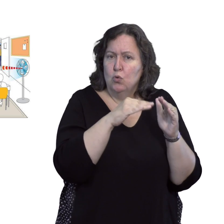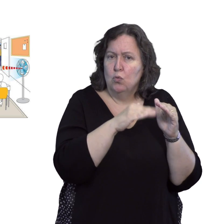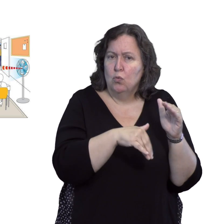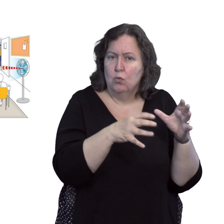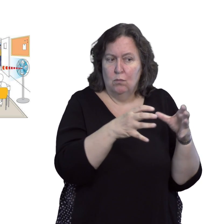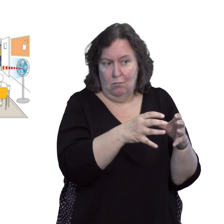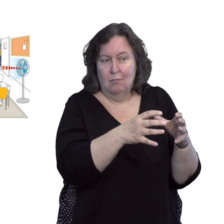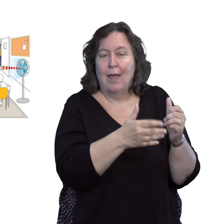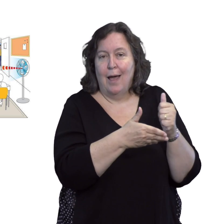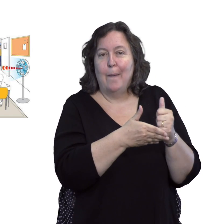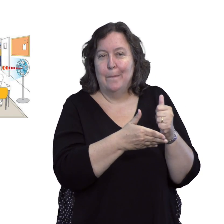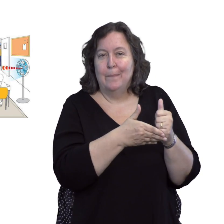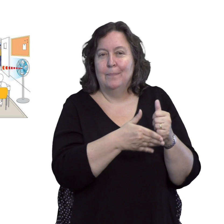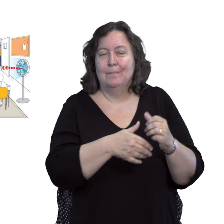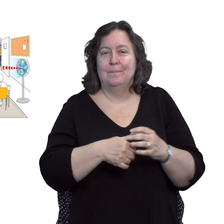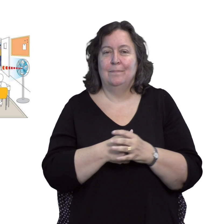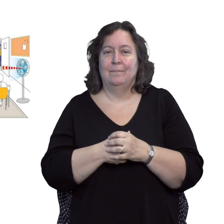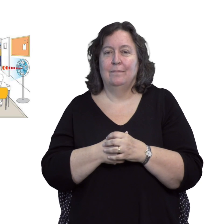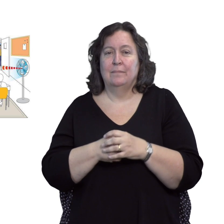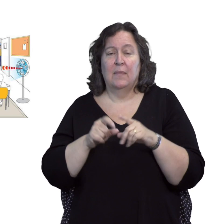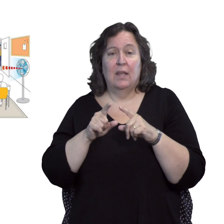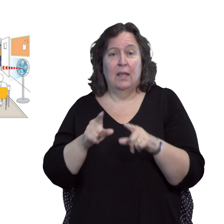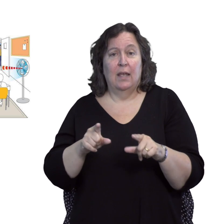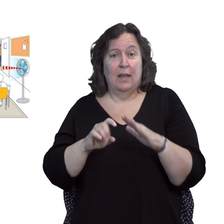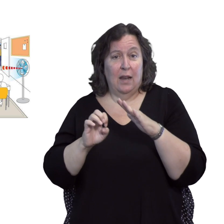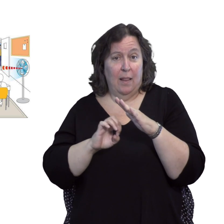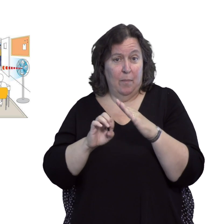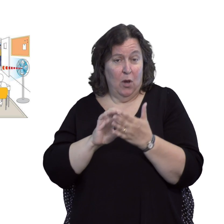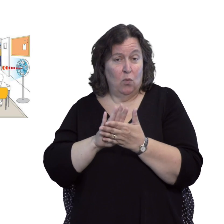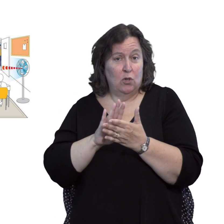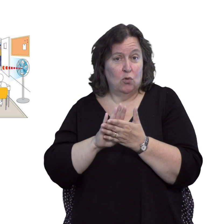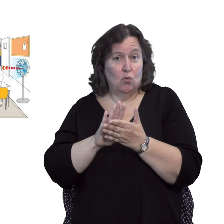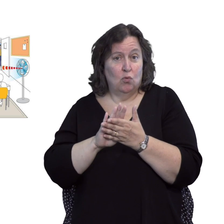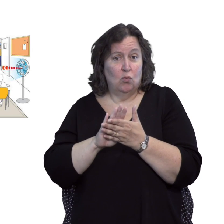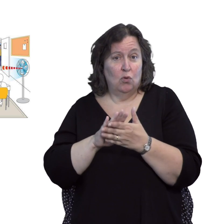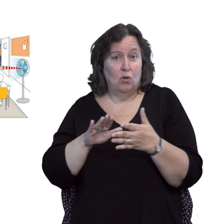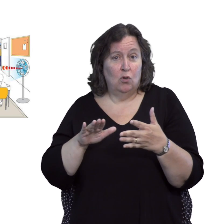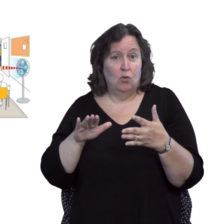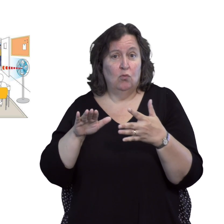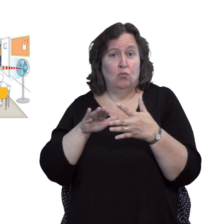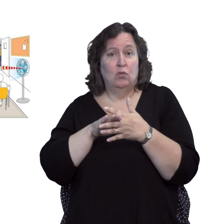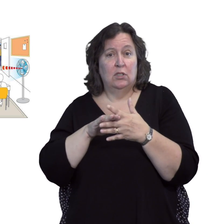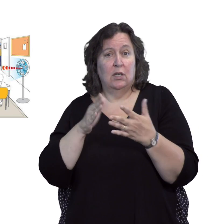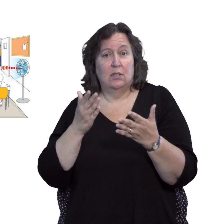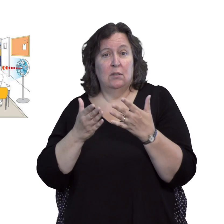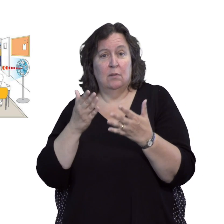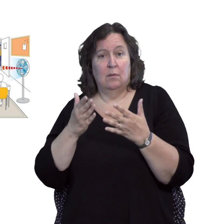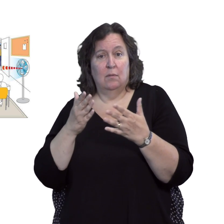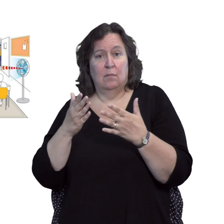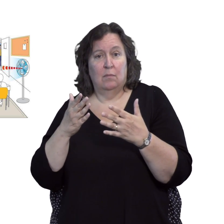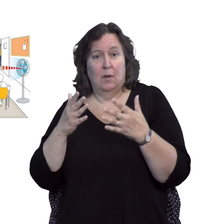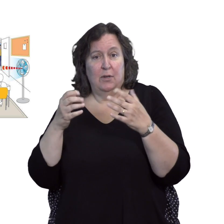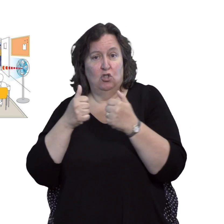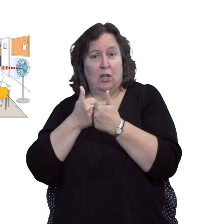In elementary school, recess may also be challenging when kids get older and games involve more language.